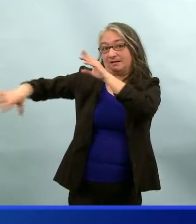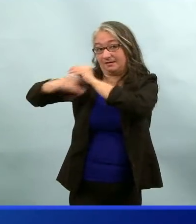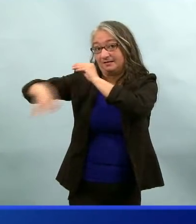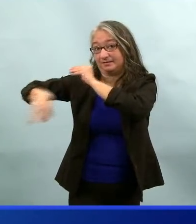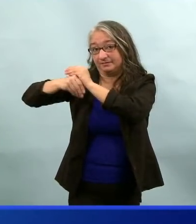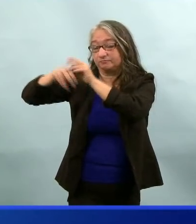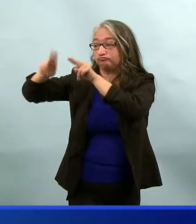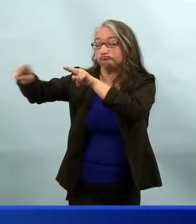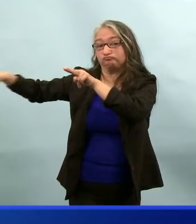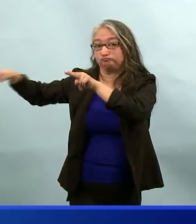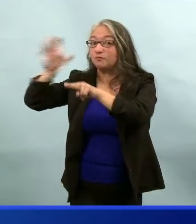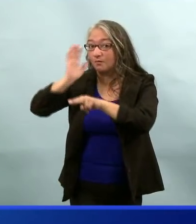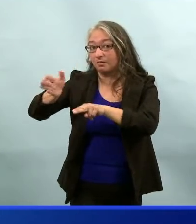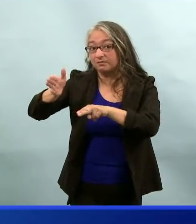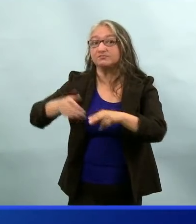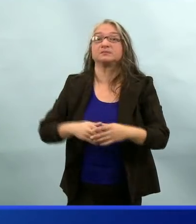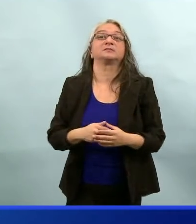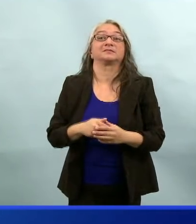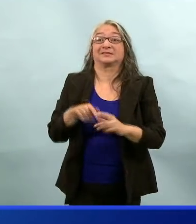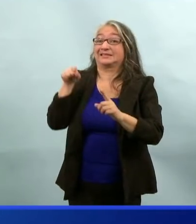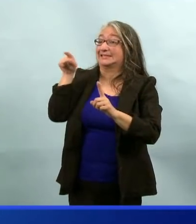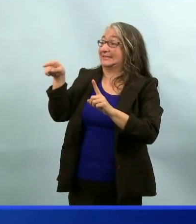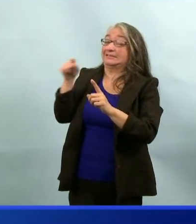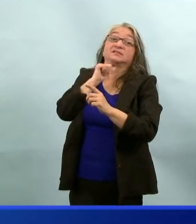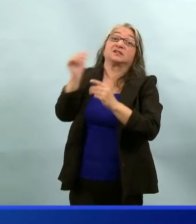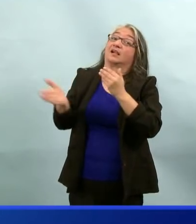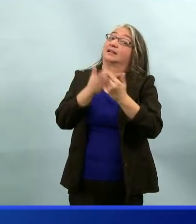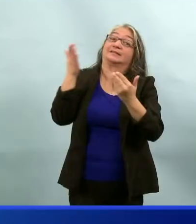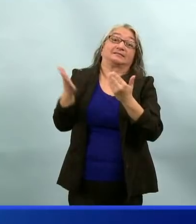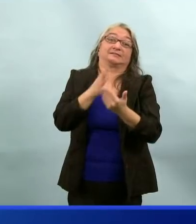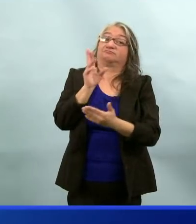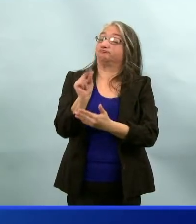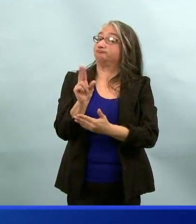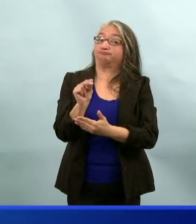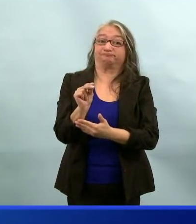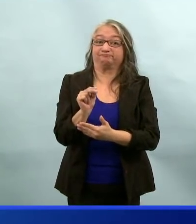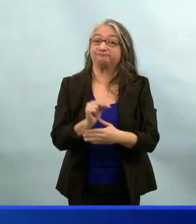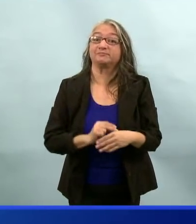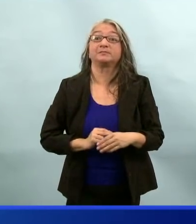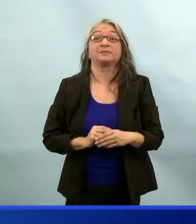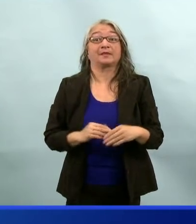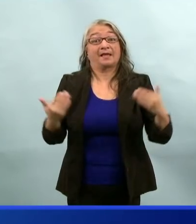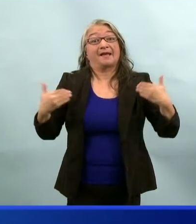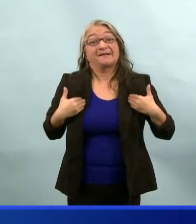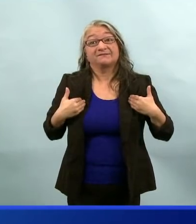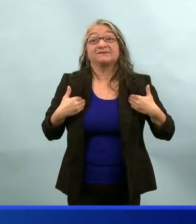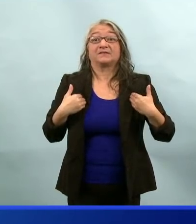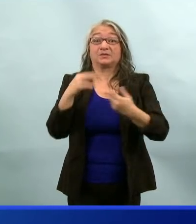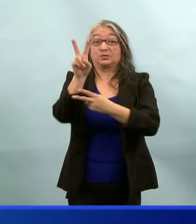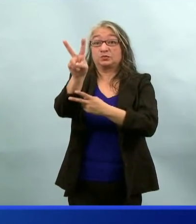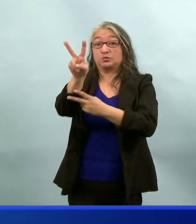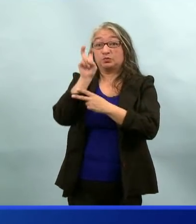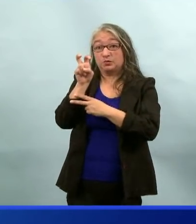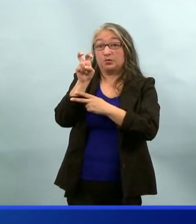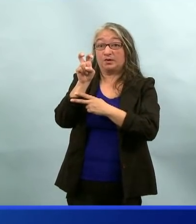for a number of reasons there are 284 icu nursing positions currently filled